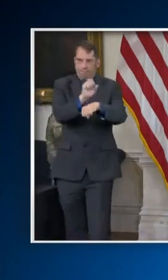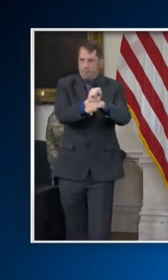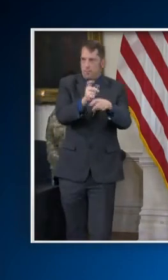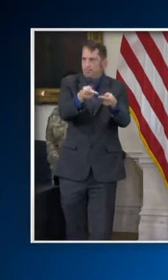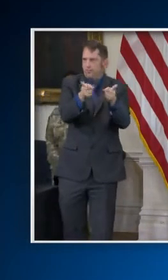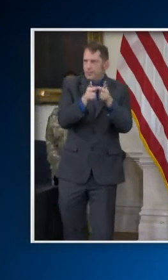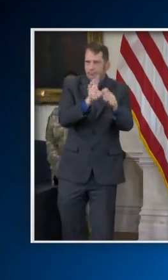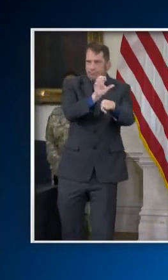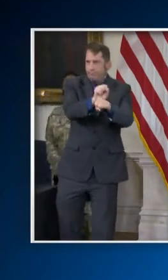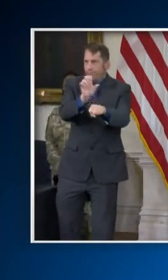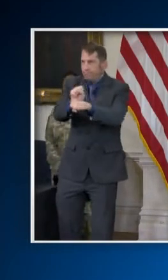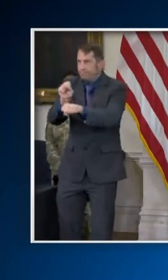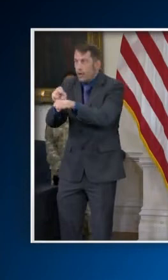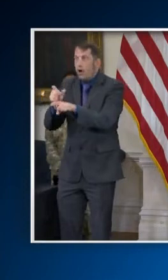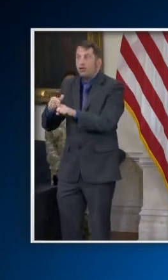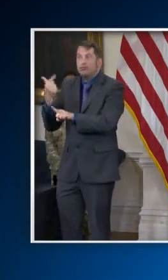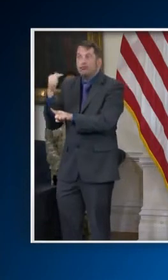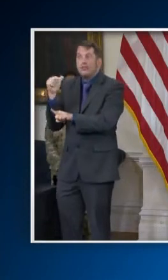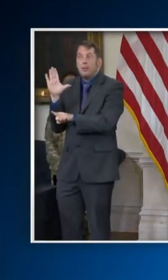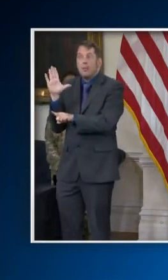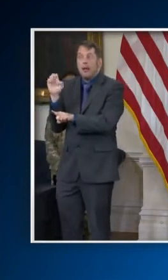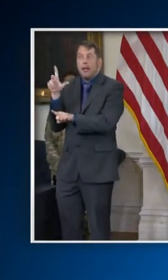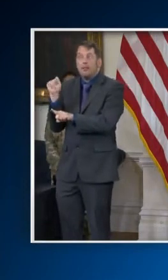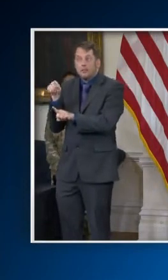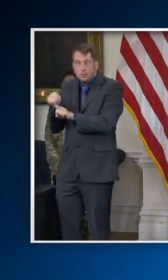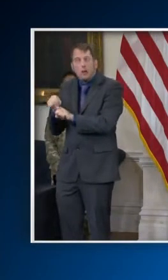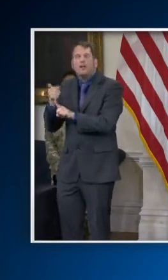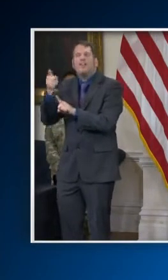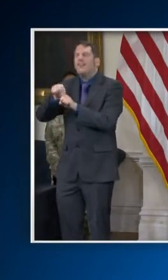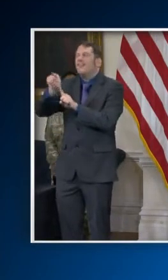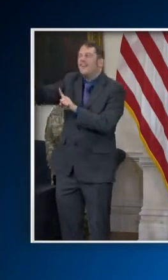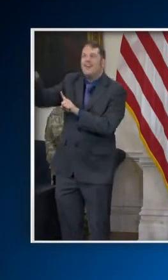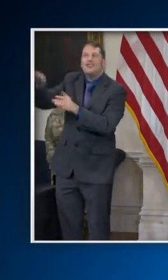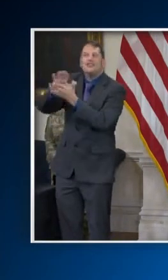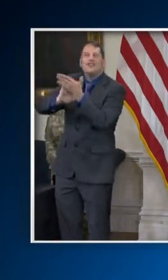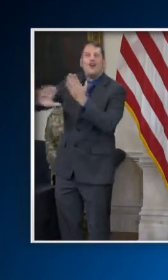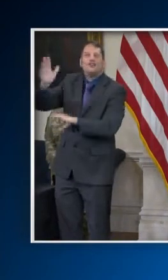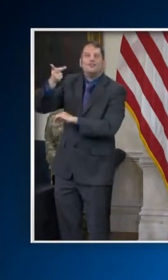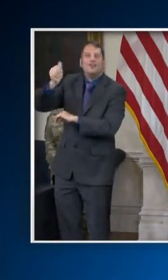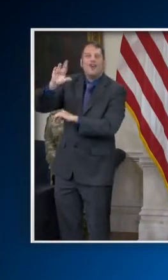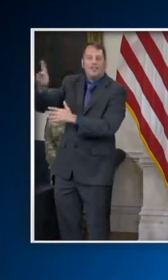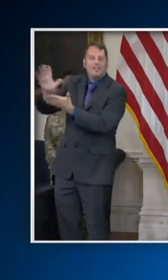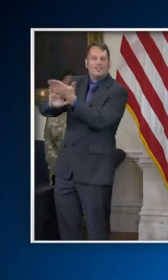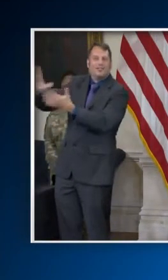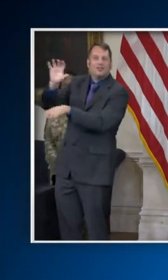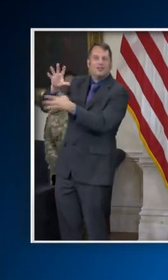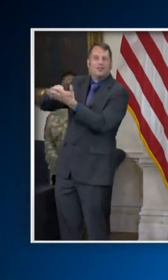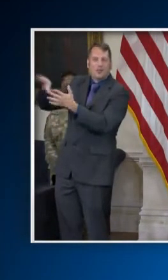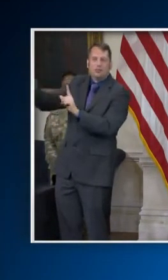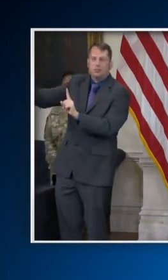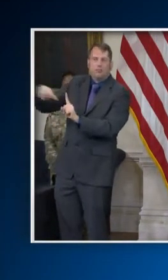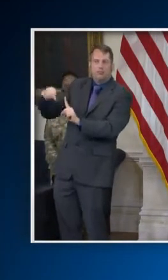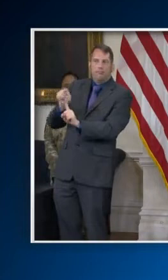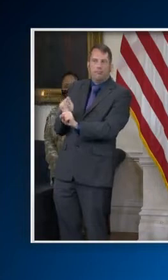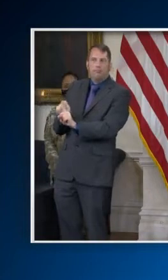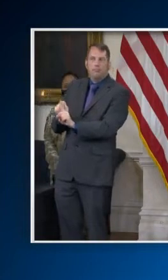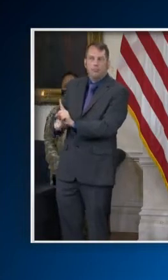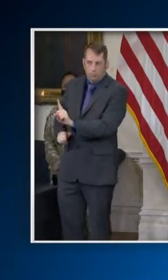STUDENTS, INCLUDING RESERVING SLOTS AT THE GREENBELT FEMA SITE SPECIFICALLY FOR STUDENTS AT COLLEGE PARK.